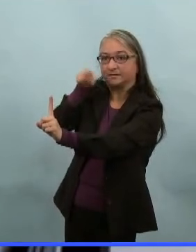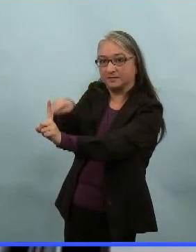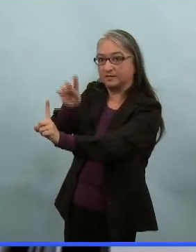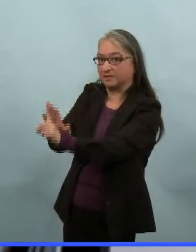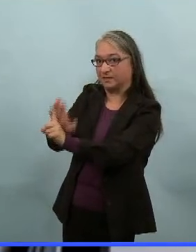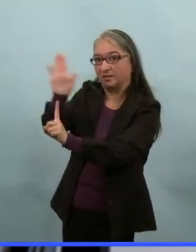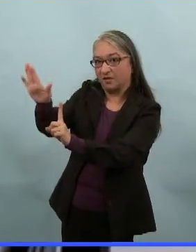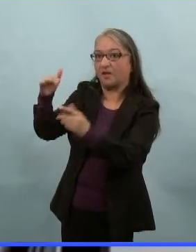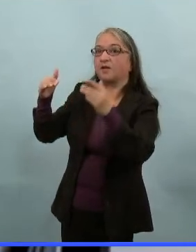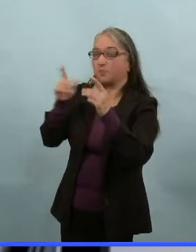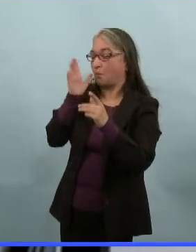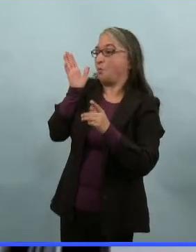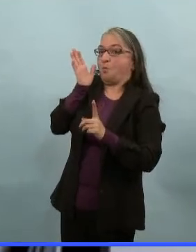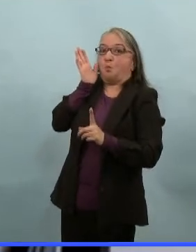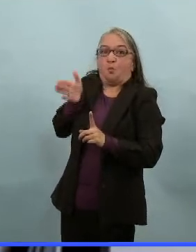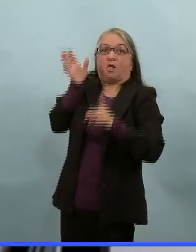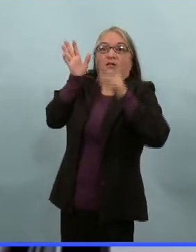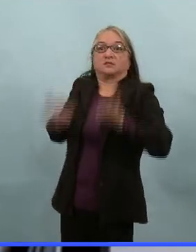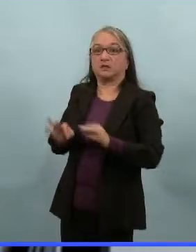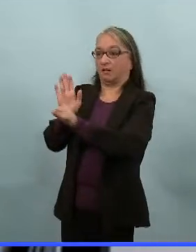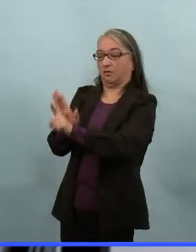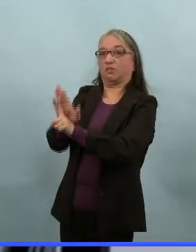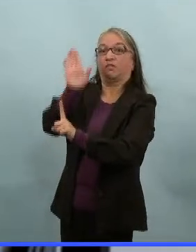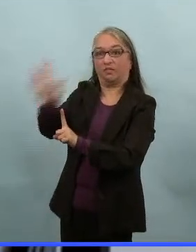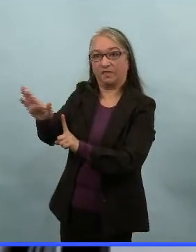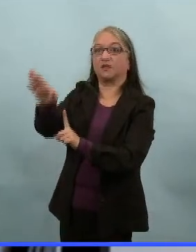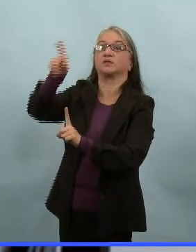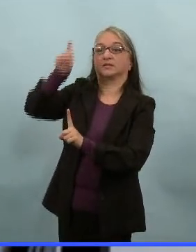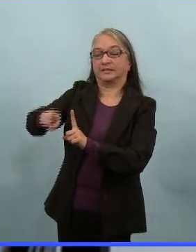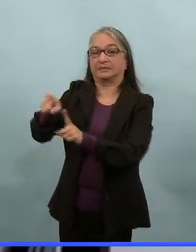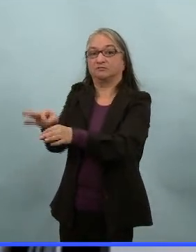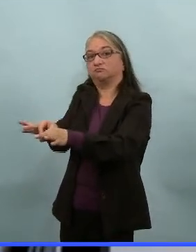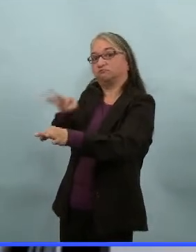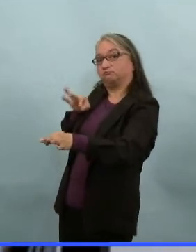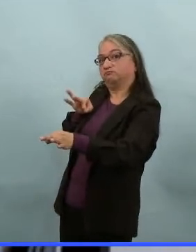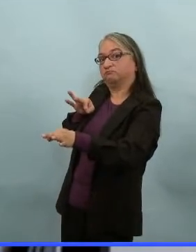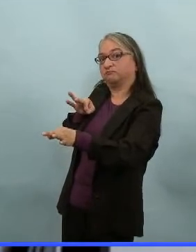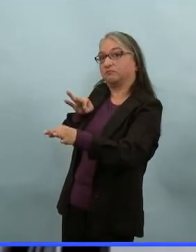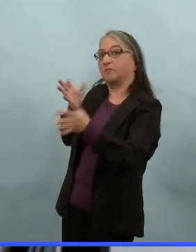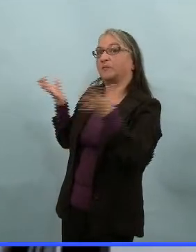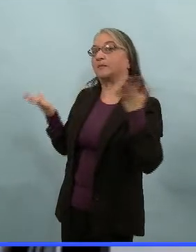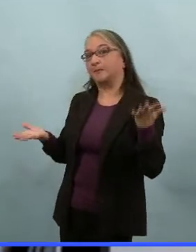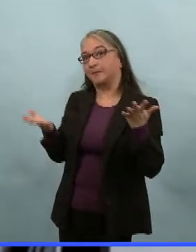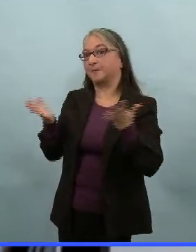needs of that person and you know that's really what they're trained to do as family doctors